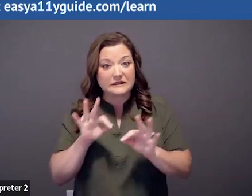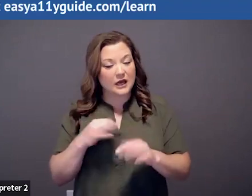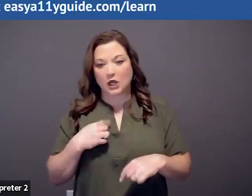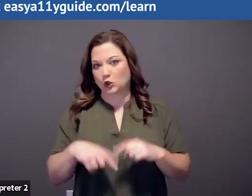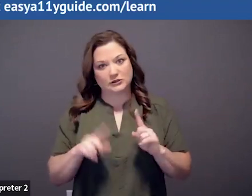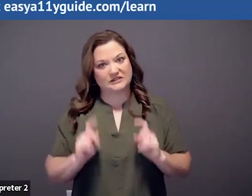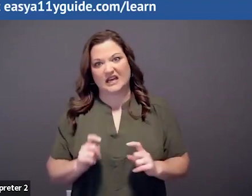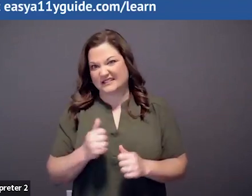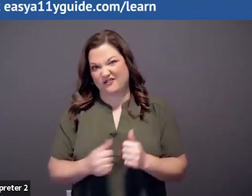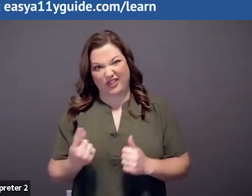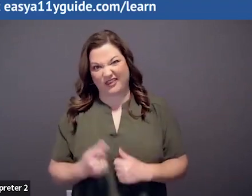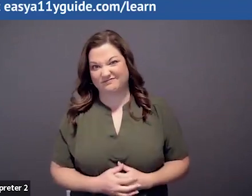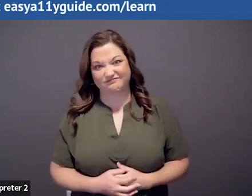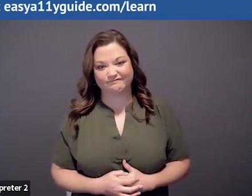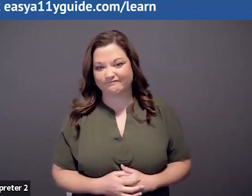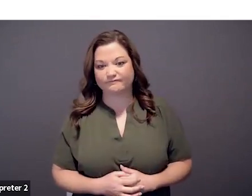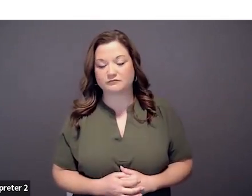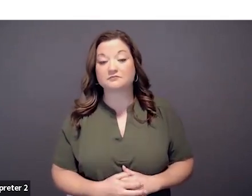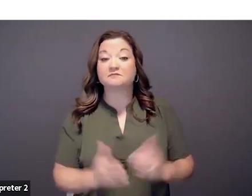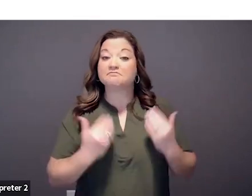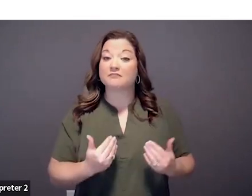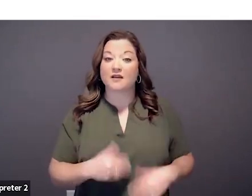Some recurring errors that showed up.